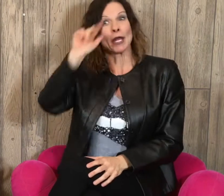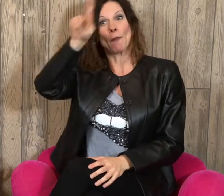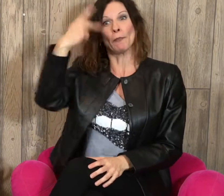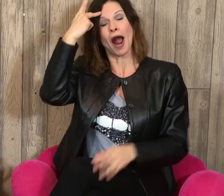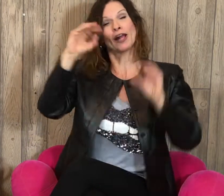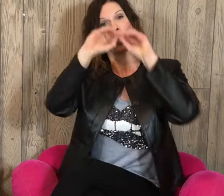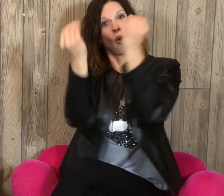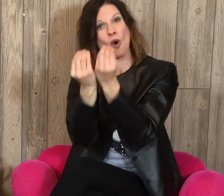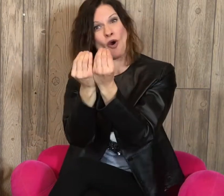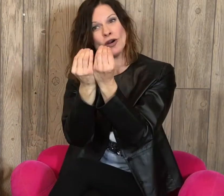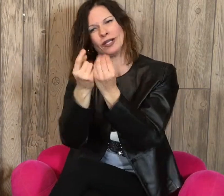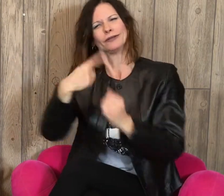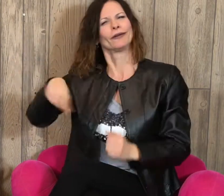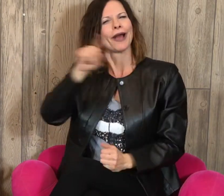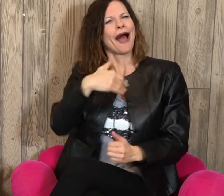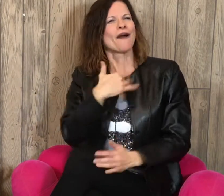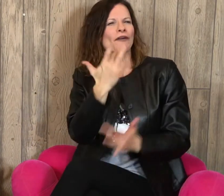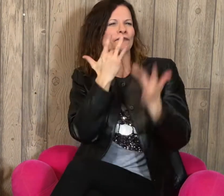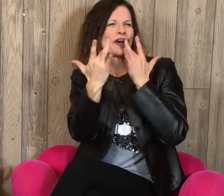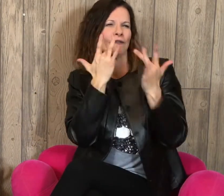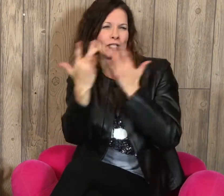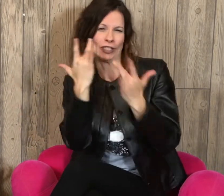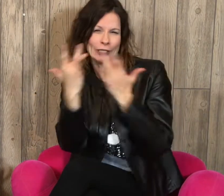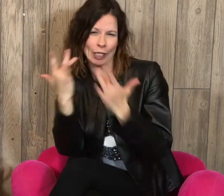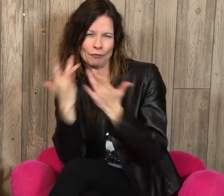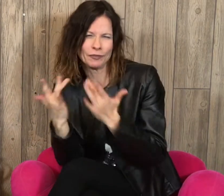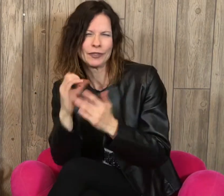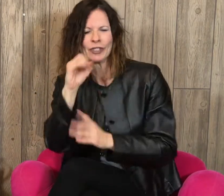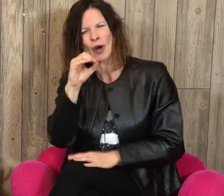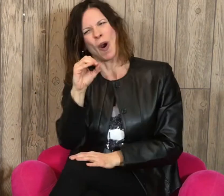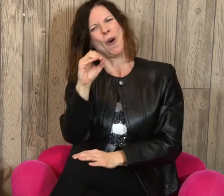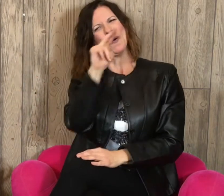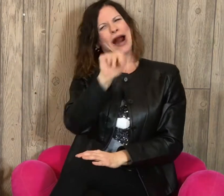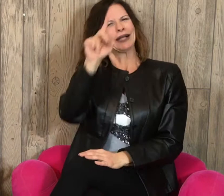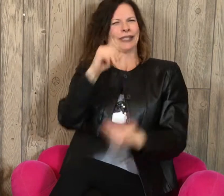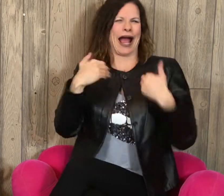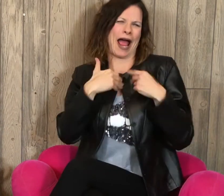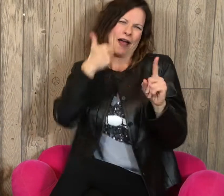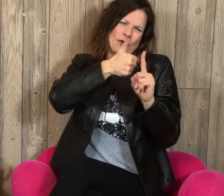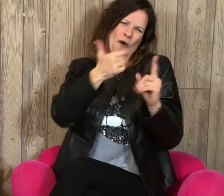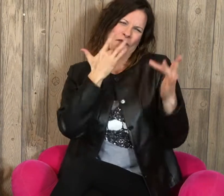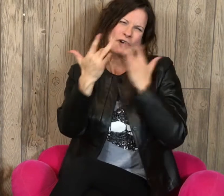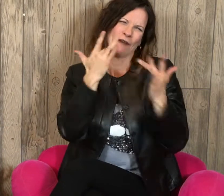Eh, that's something I disagree with. Just like any political organization, they have favoritism.